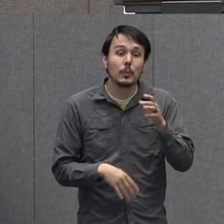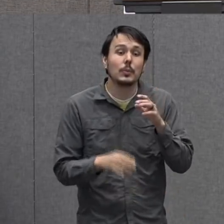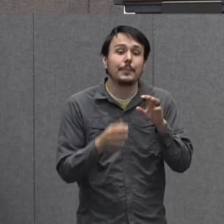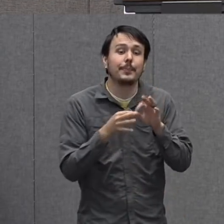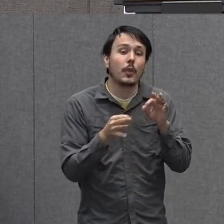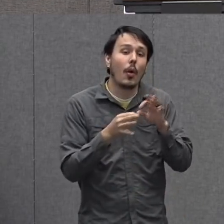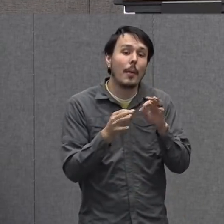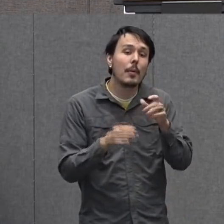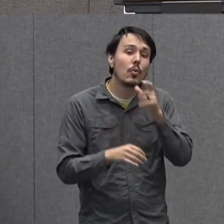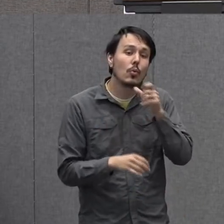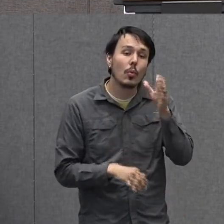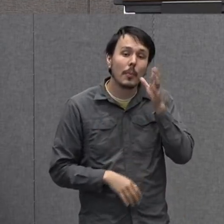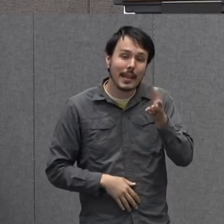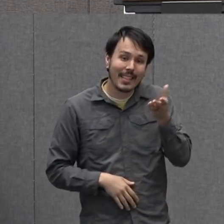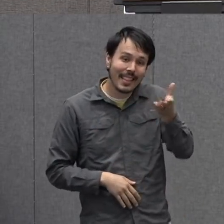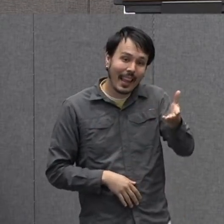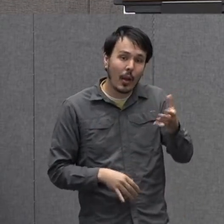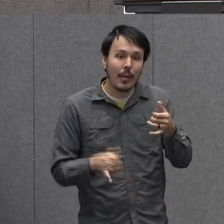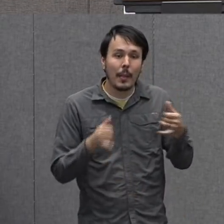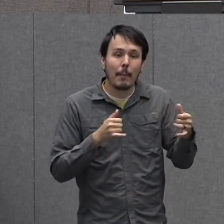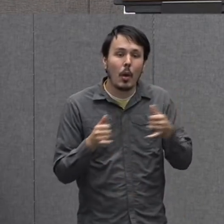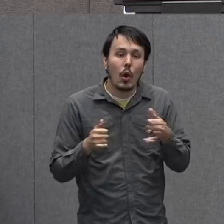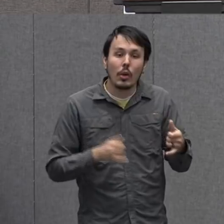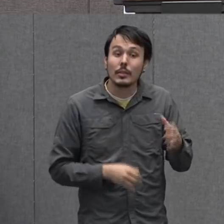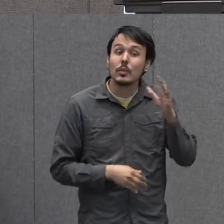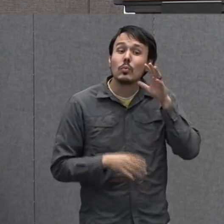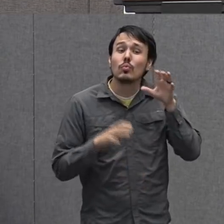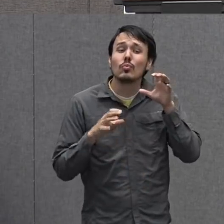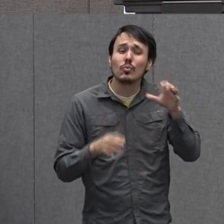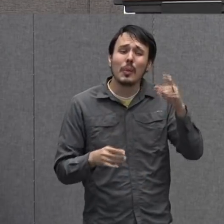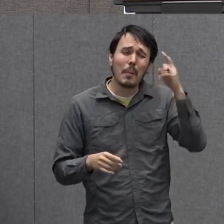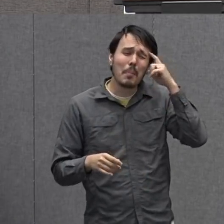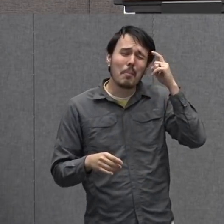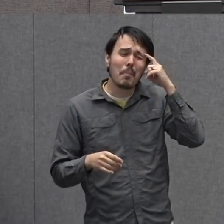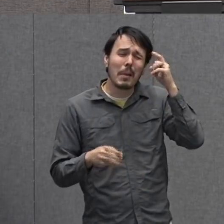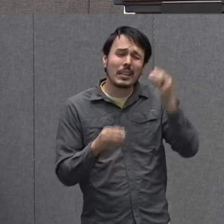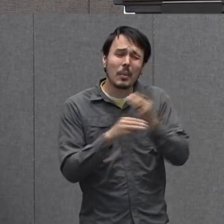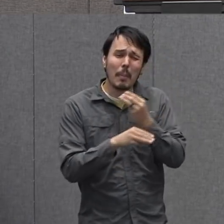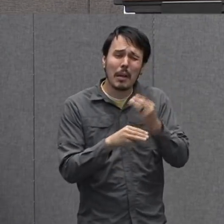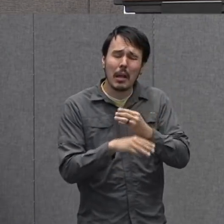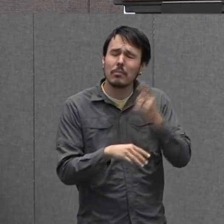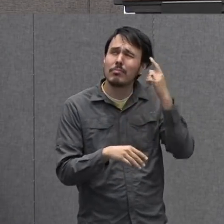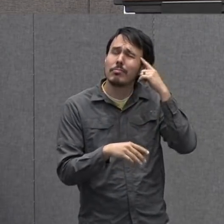And we're gonna do mental math today, so that means we're just gonna think about it and see if we can look at the numbers